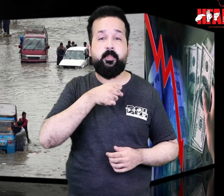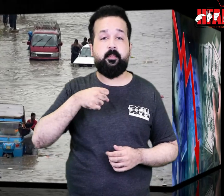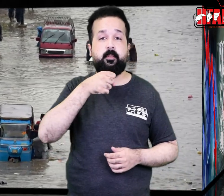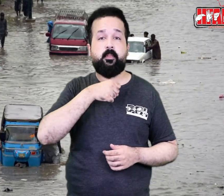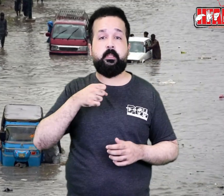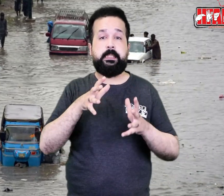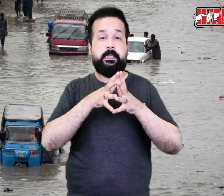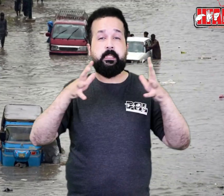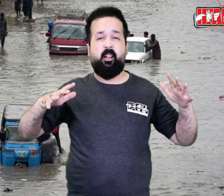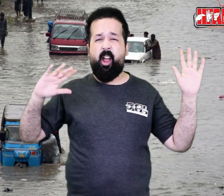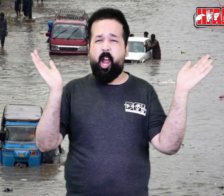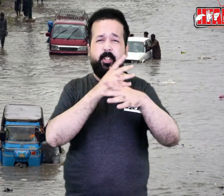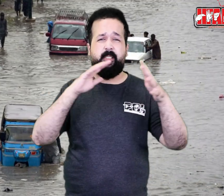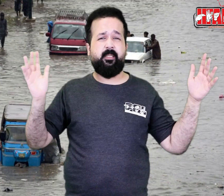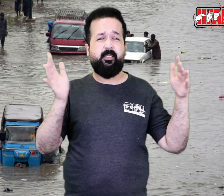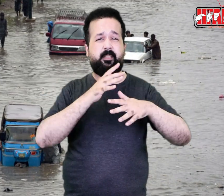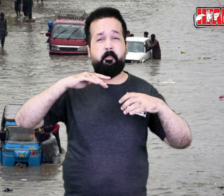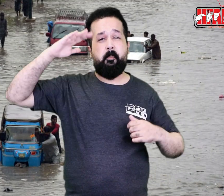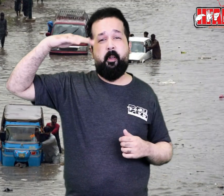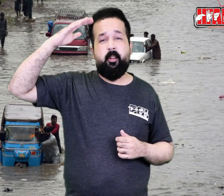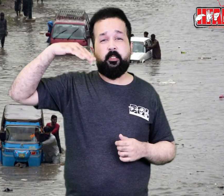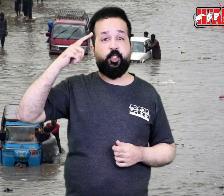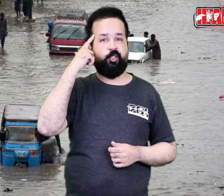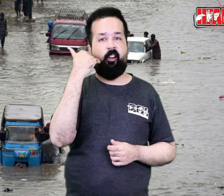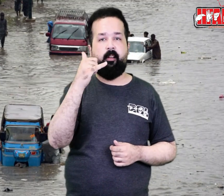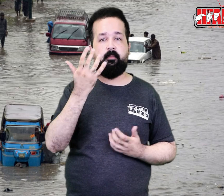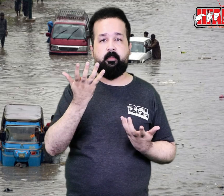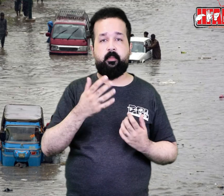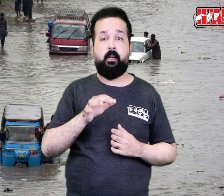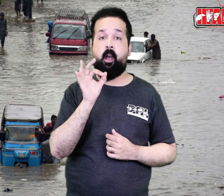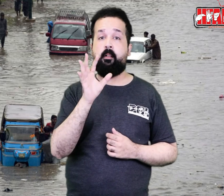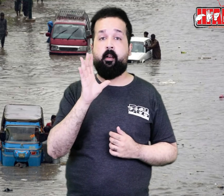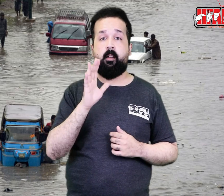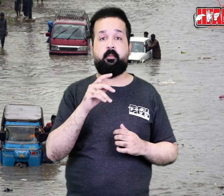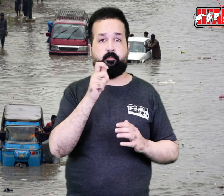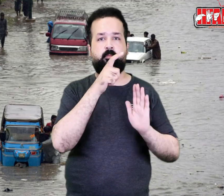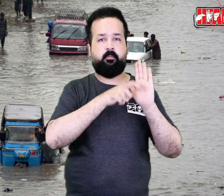Chance of more stormy rains in Balochistan, high alert issued.